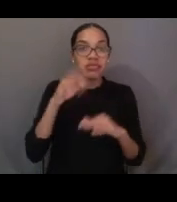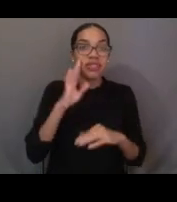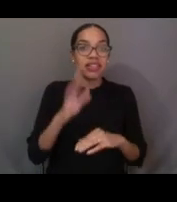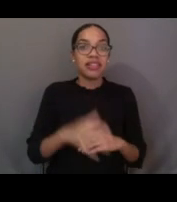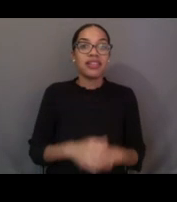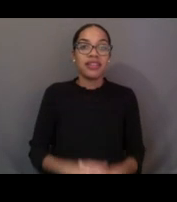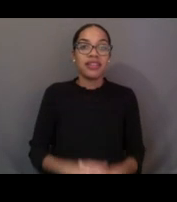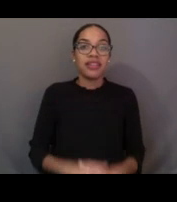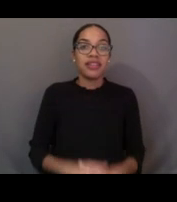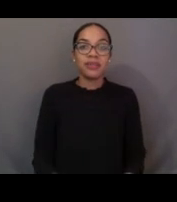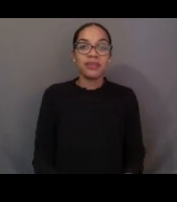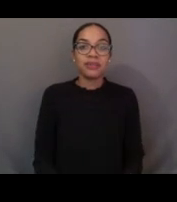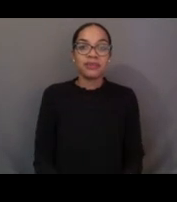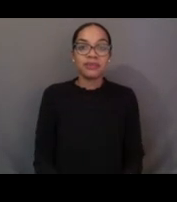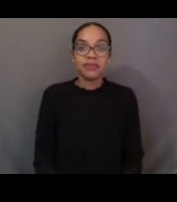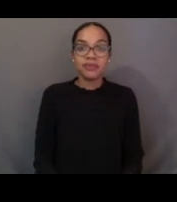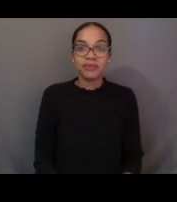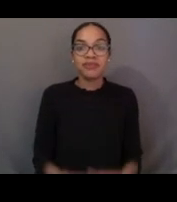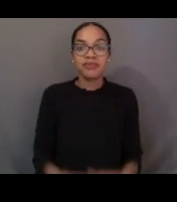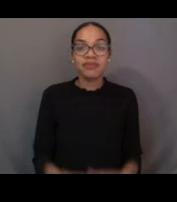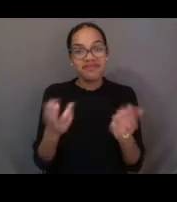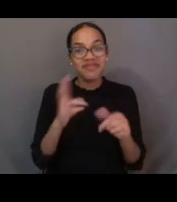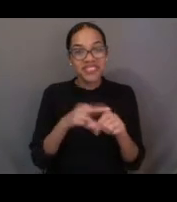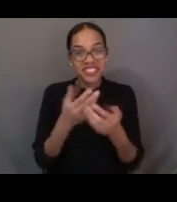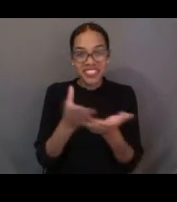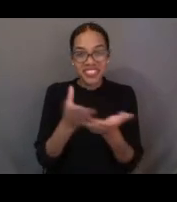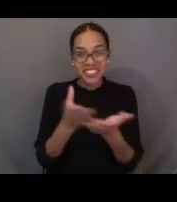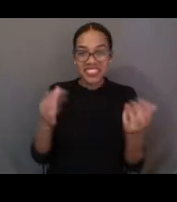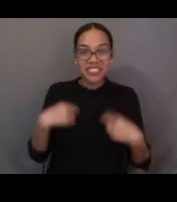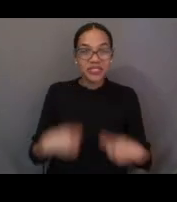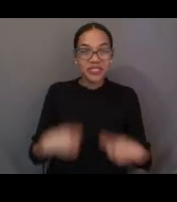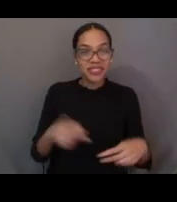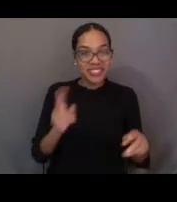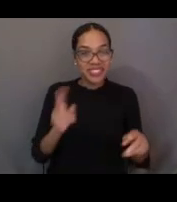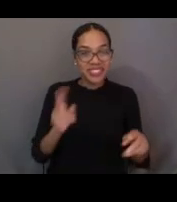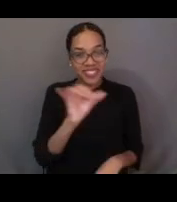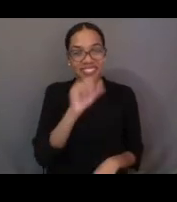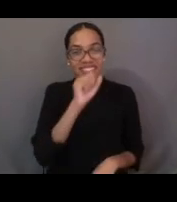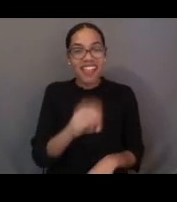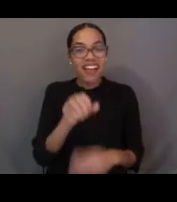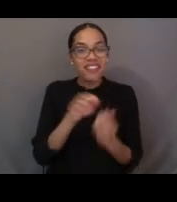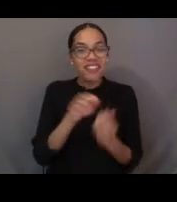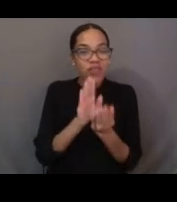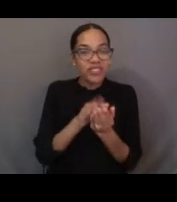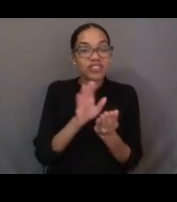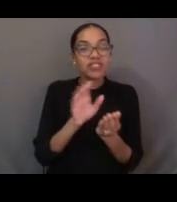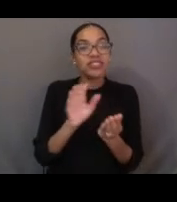And of course, like you all said, humans love oysters. And you can eat oysters in many different ways.